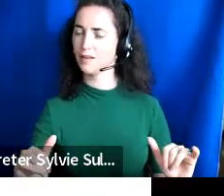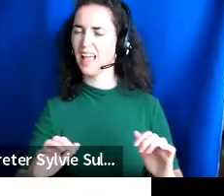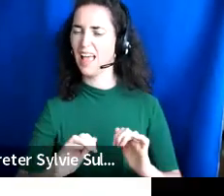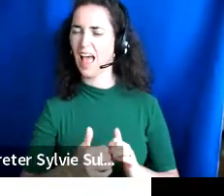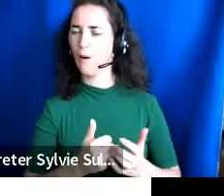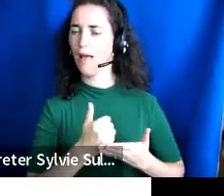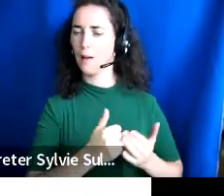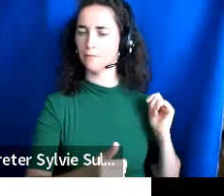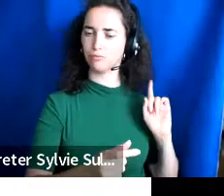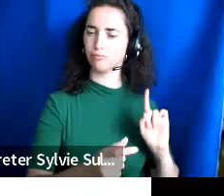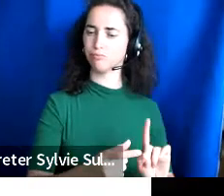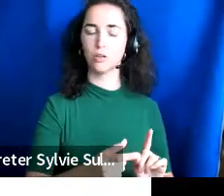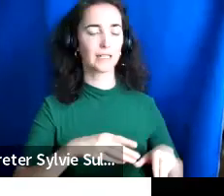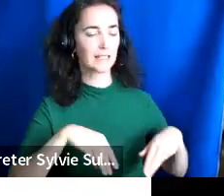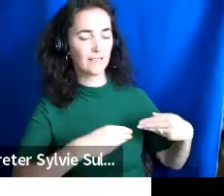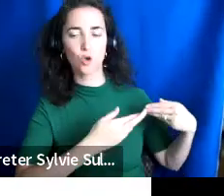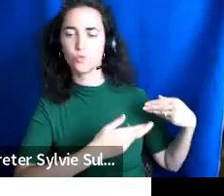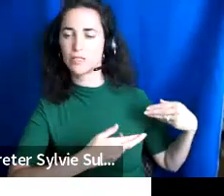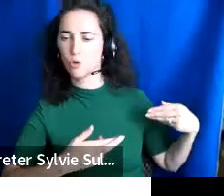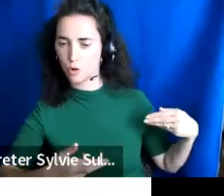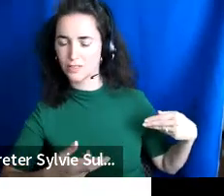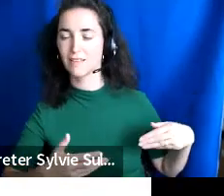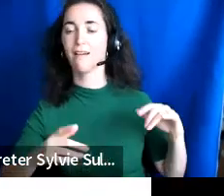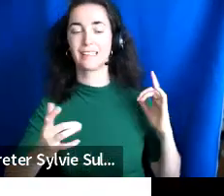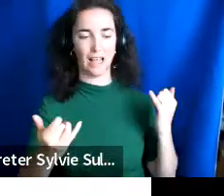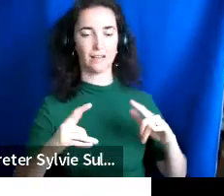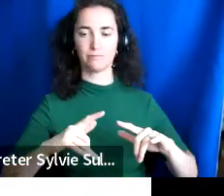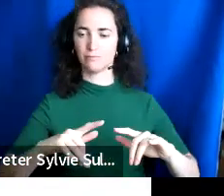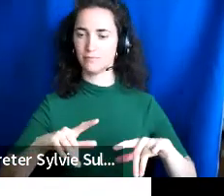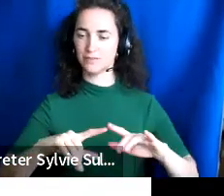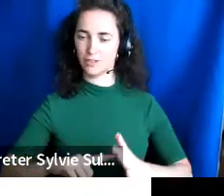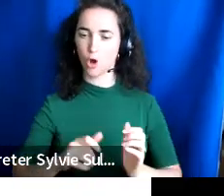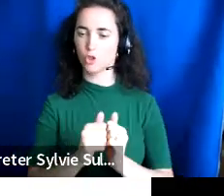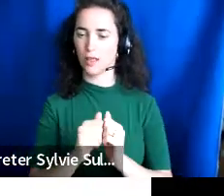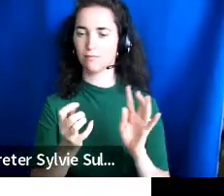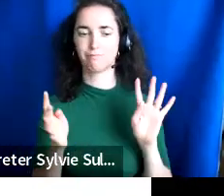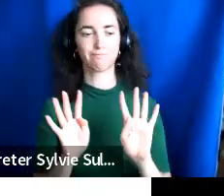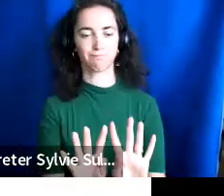9 and others, you have created equity. You have also created an inclusion.